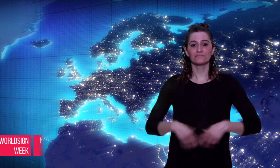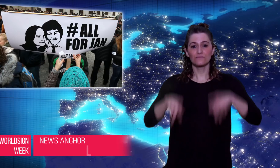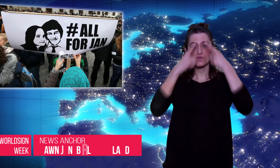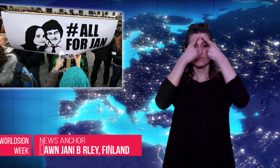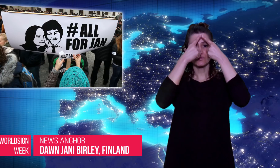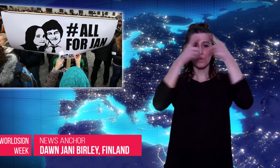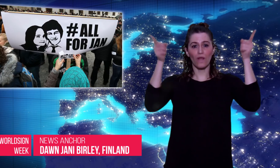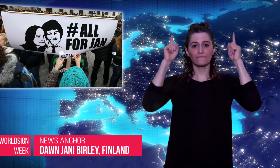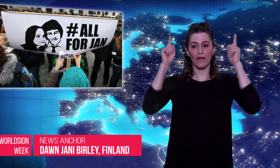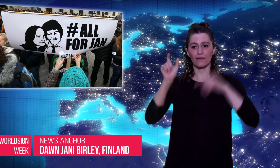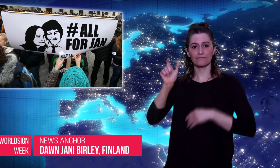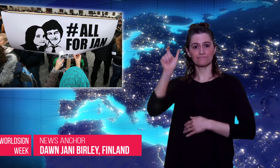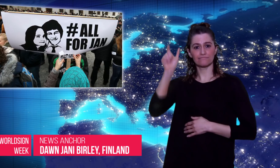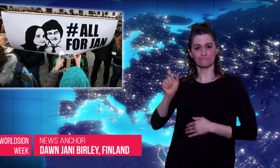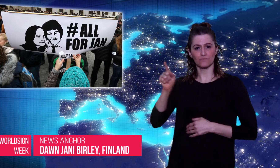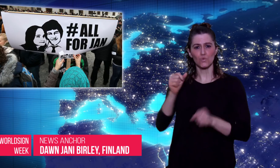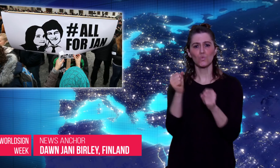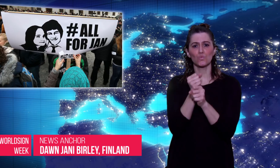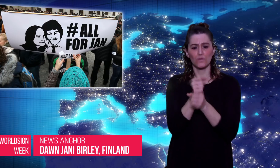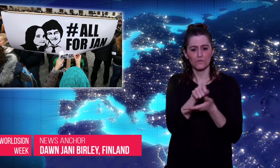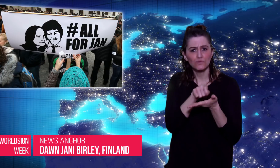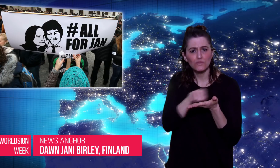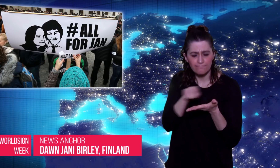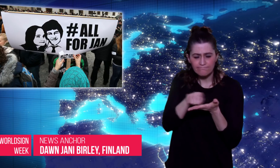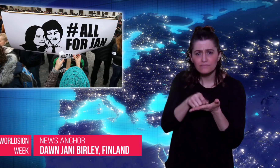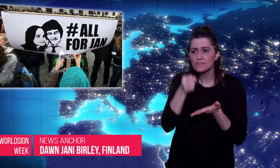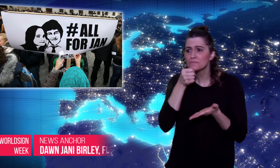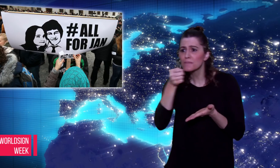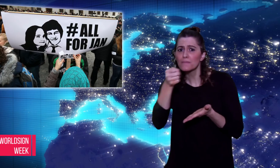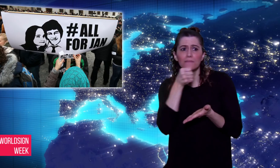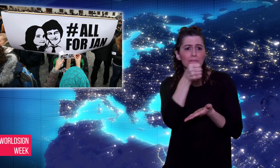Dawn: Death of a Slovak journalist